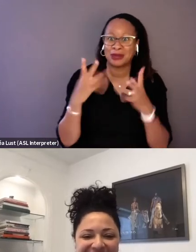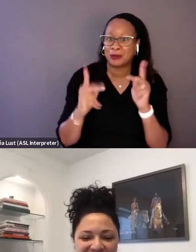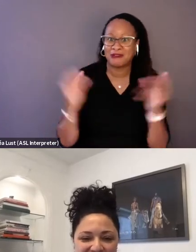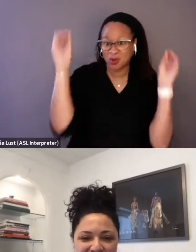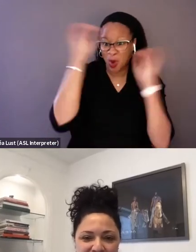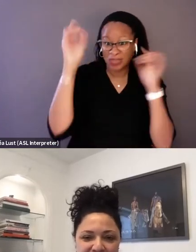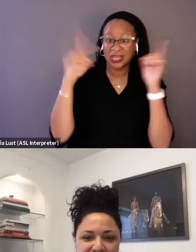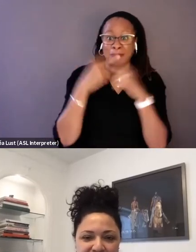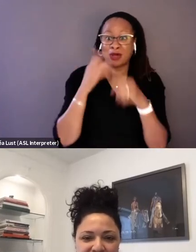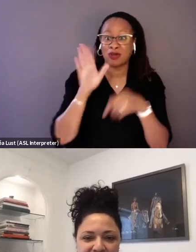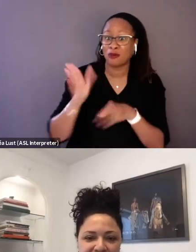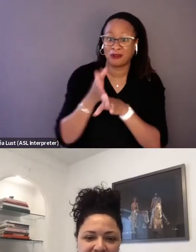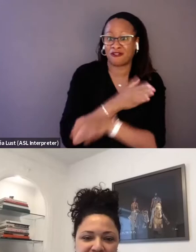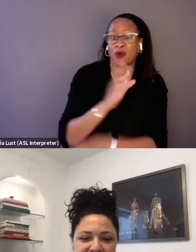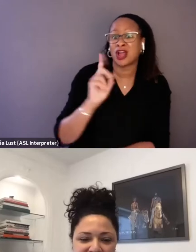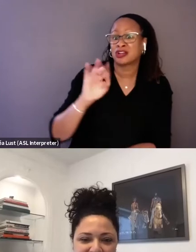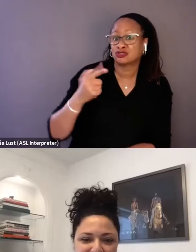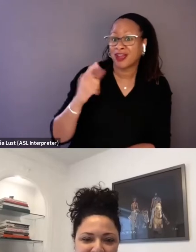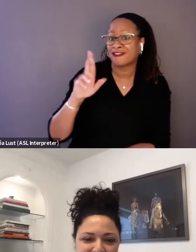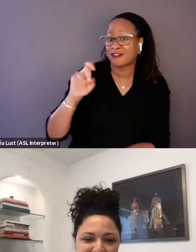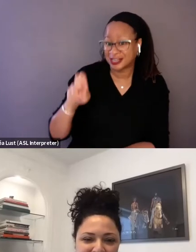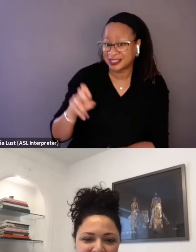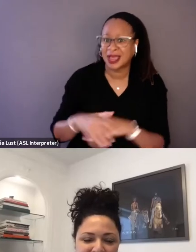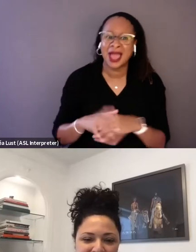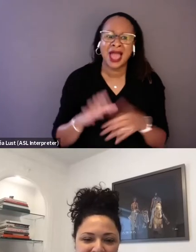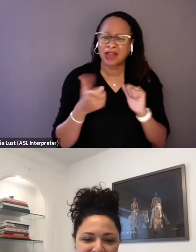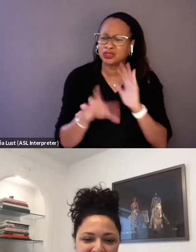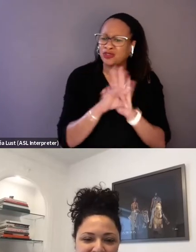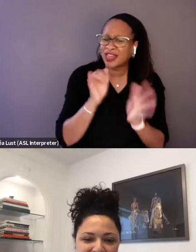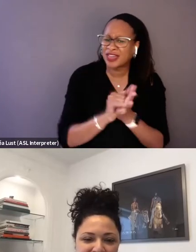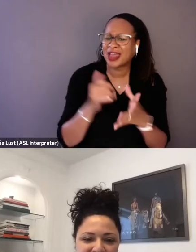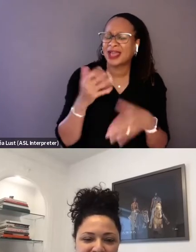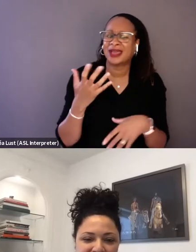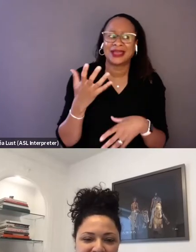but how did you all kind of go about discovering and gaining access to some of these videos